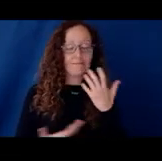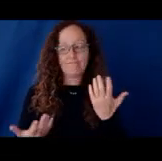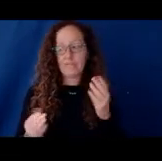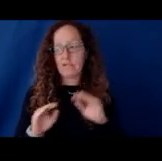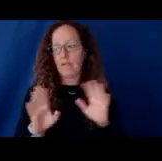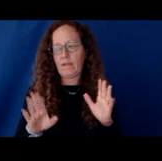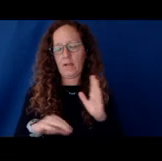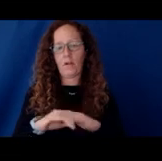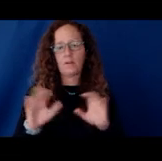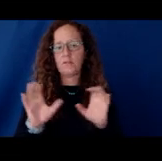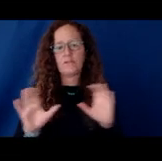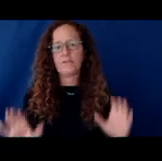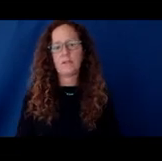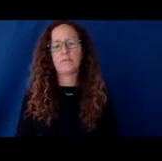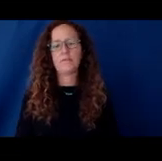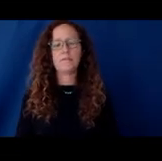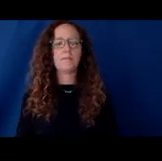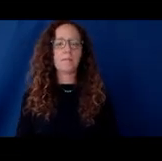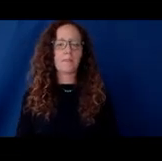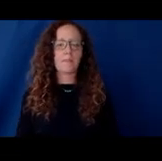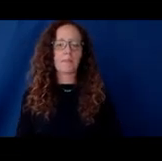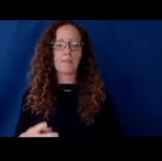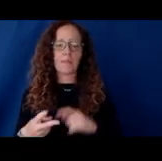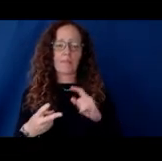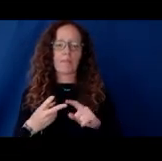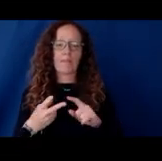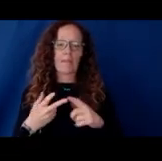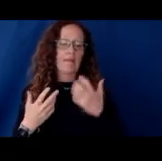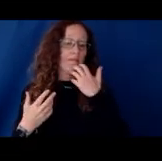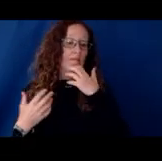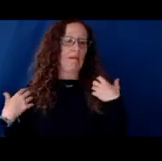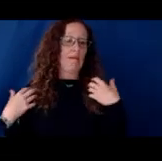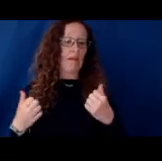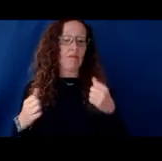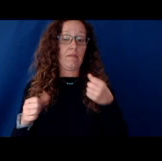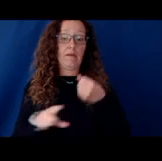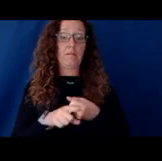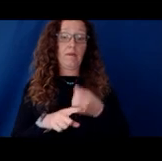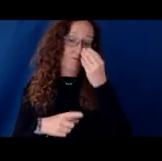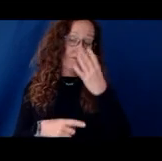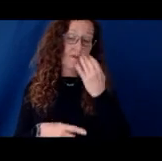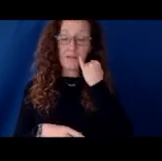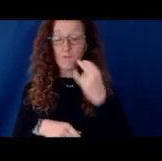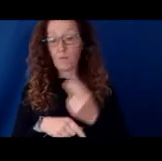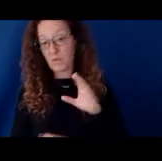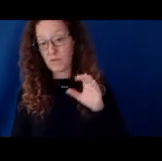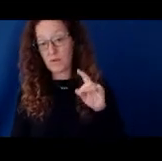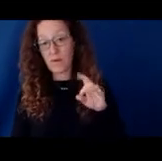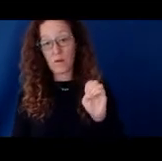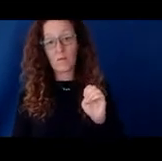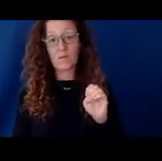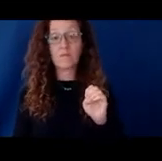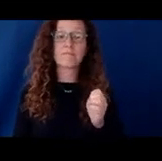deriving heat-health impact information using this code based approach might fail to capture the full